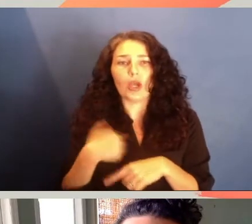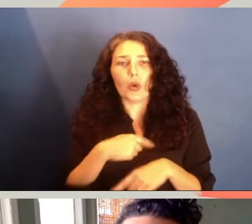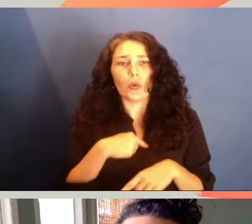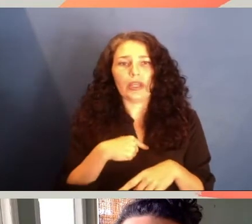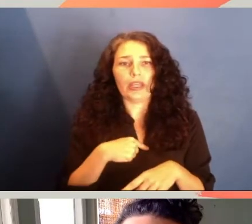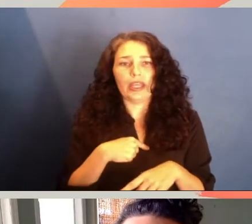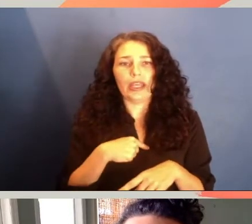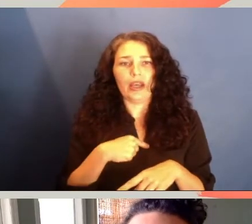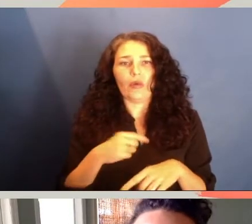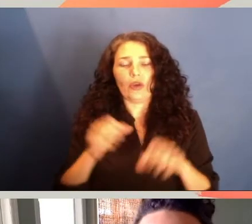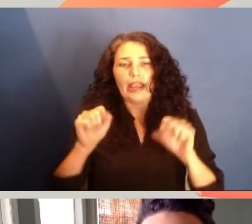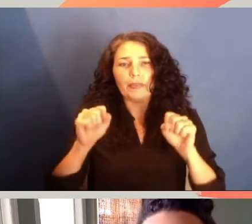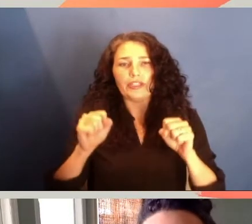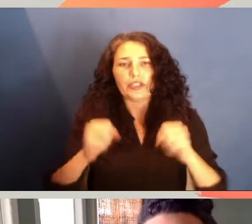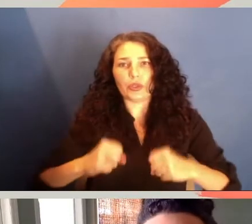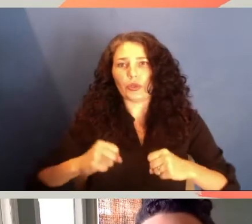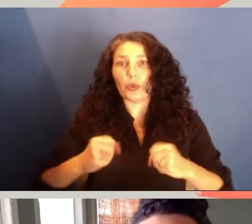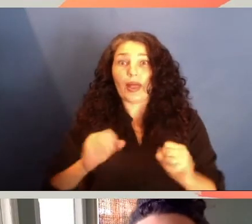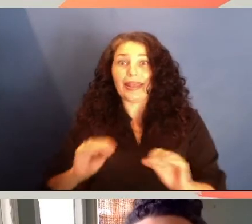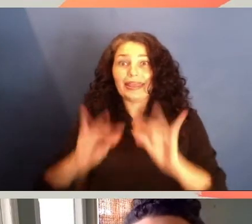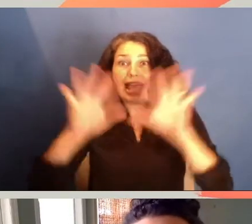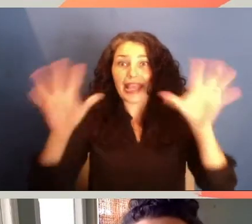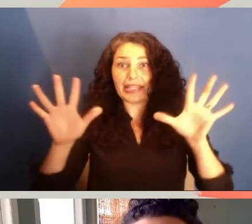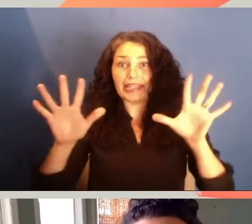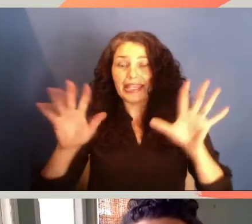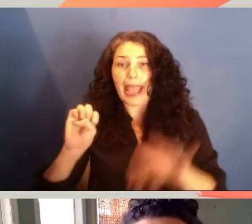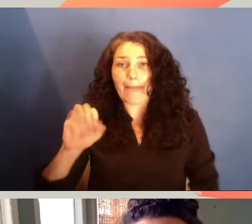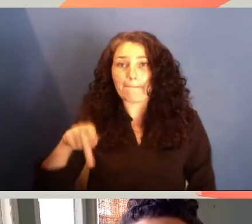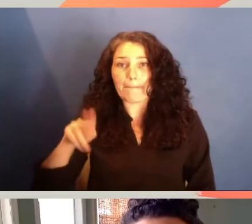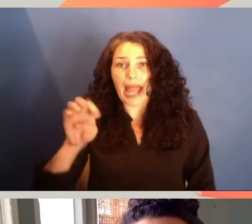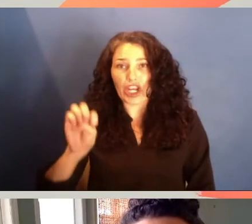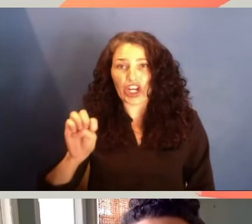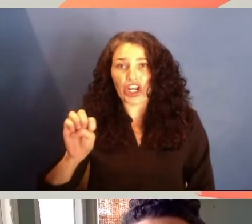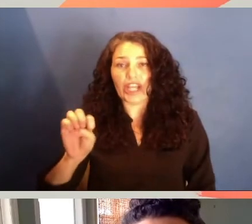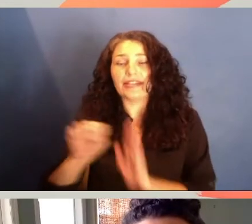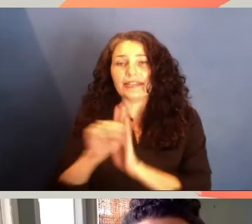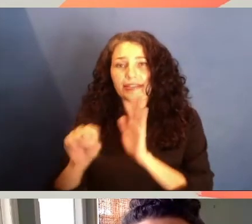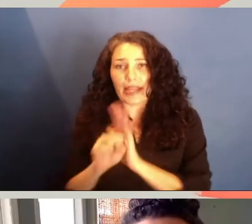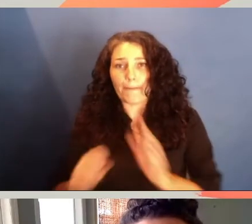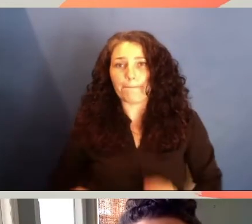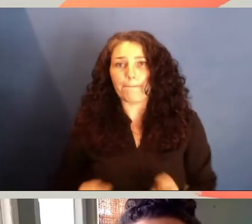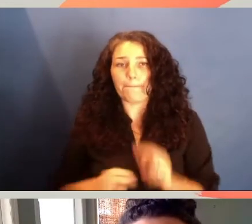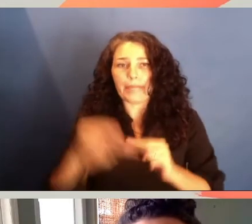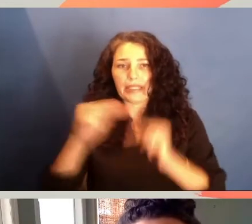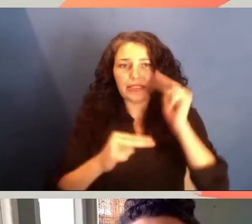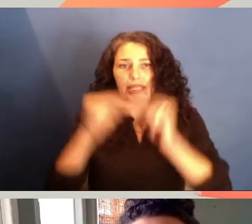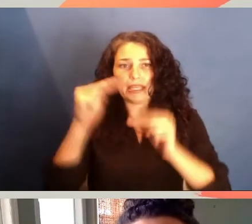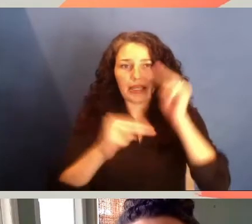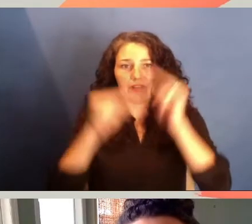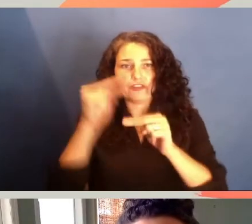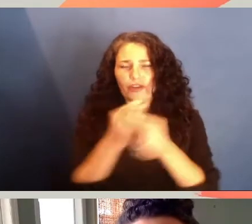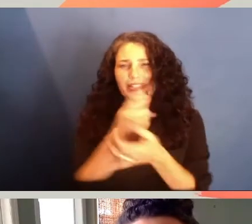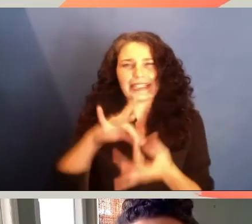for Spirit Day, and most of the kids from the T word were flown to New York at the expense of MTV.